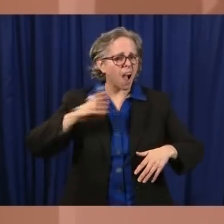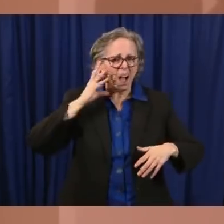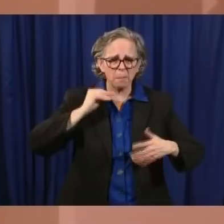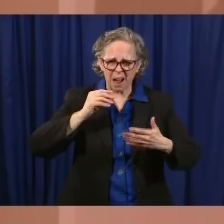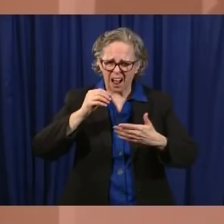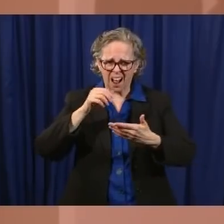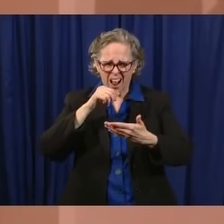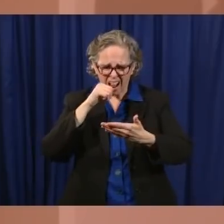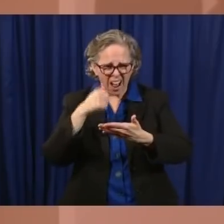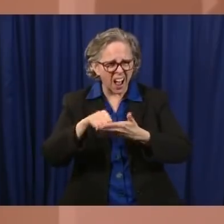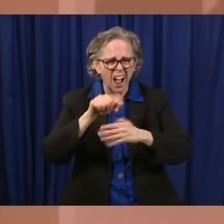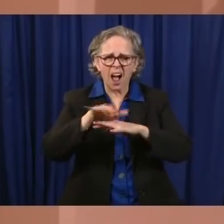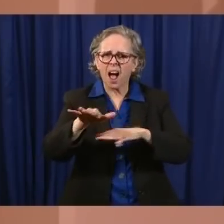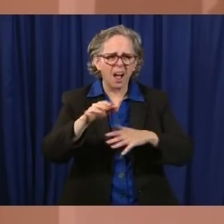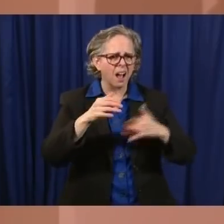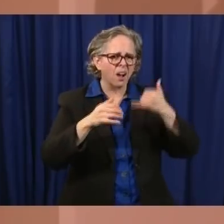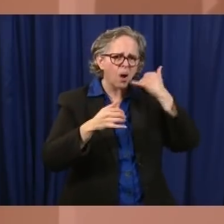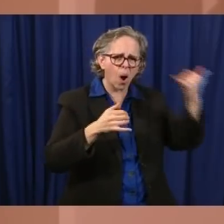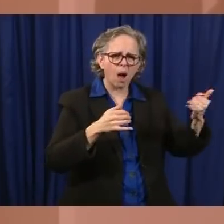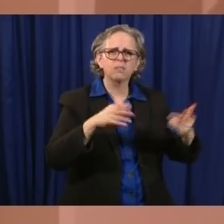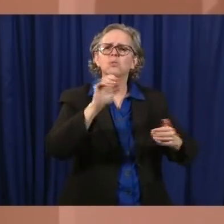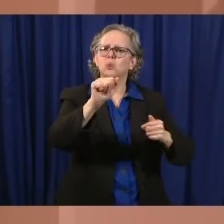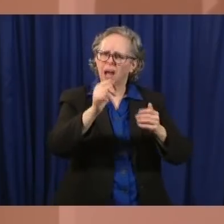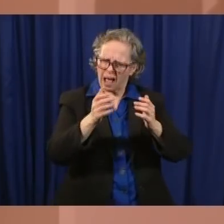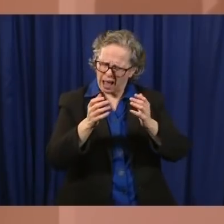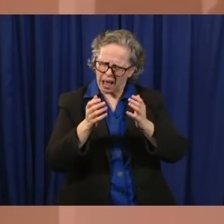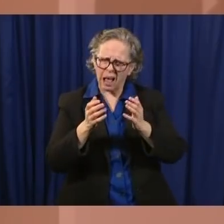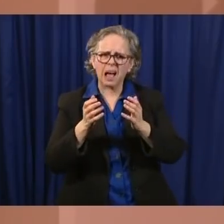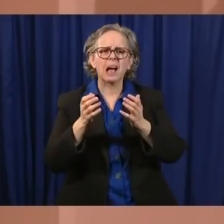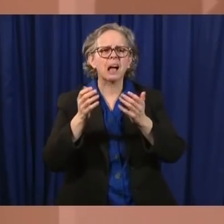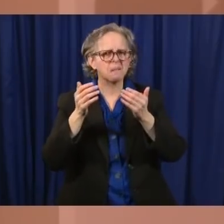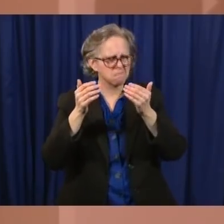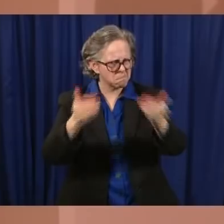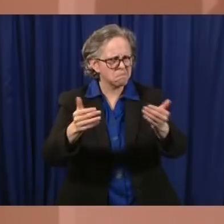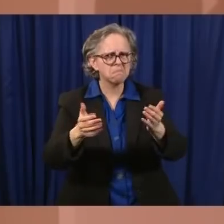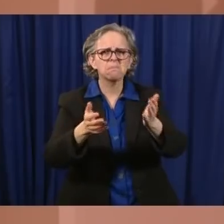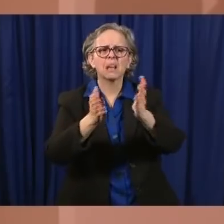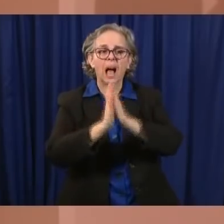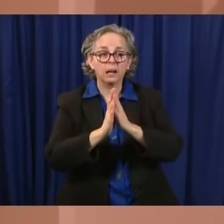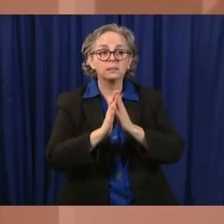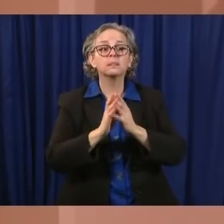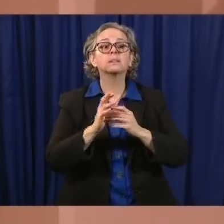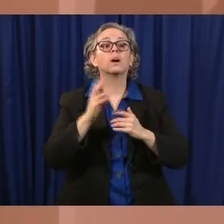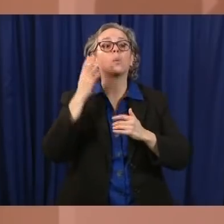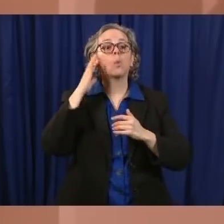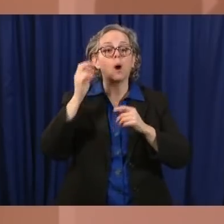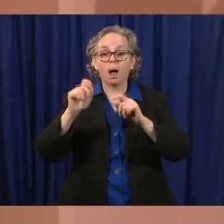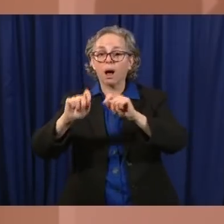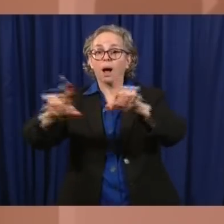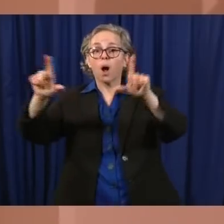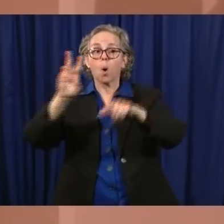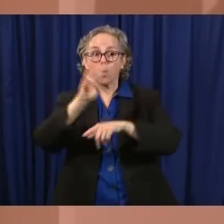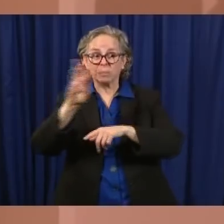YOU, I WILL OR I WILL REMIND YOU THAT YOU CAN DO, ONCE YOU REQUEST AN ABSENTEE BALLOT, GO